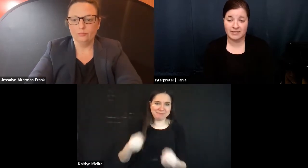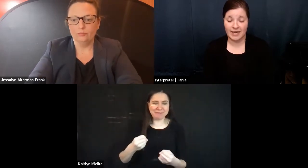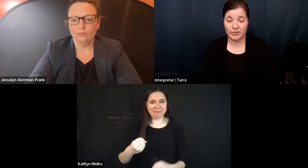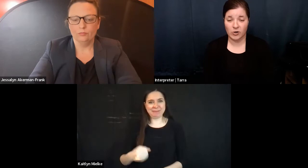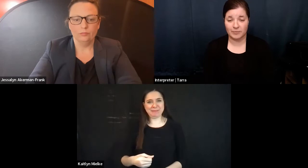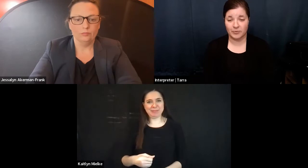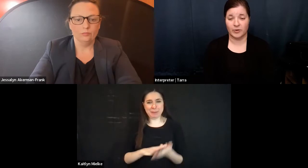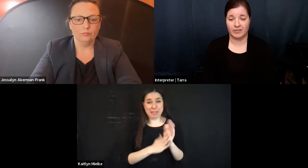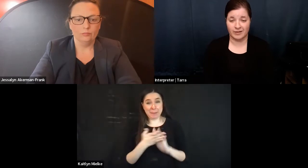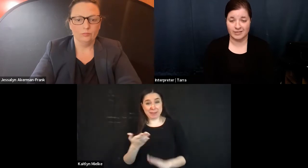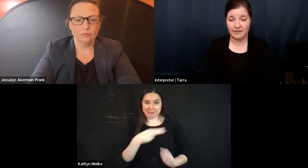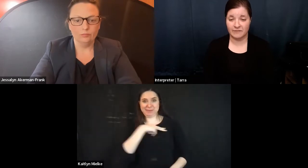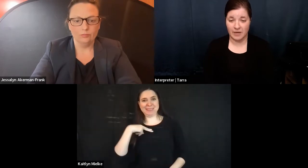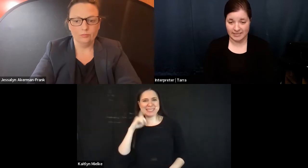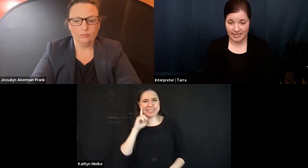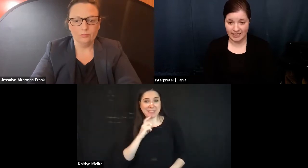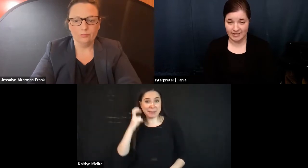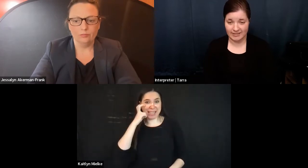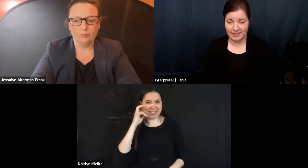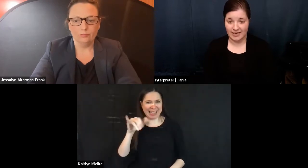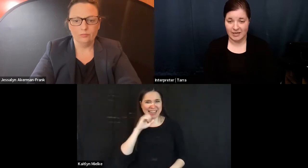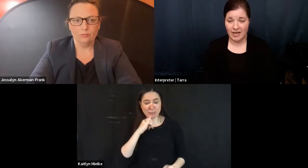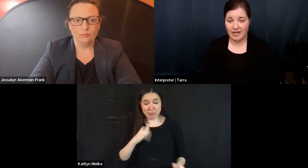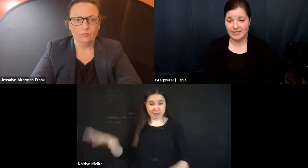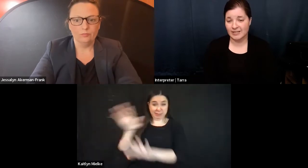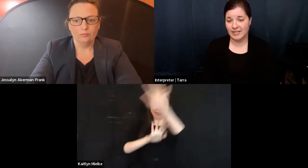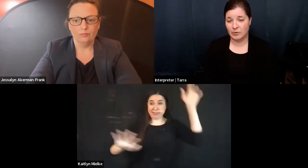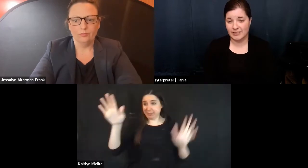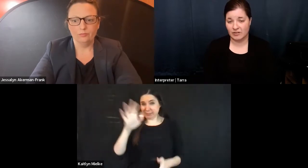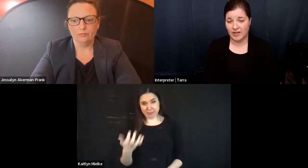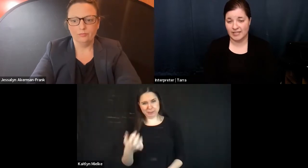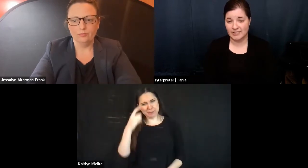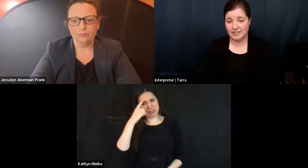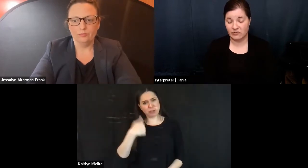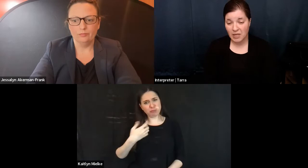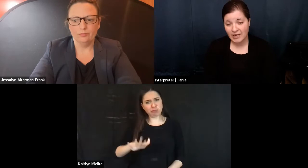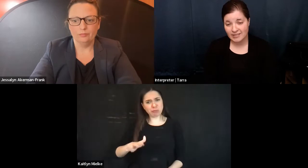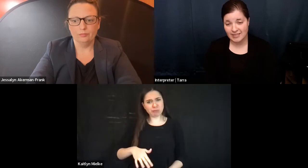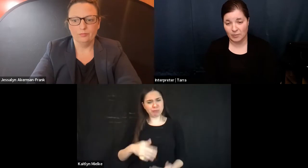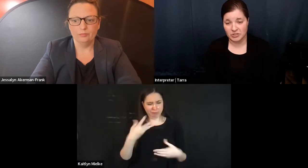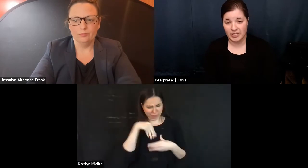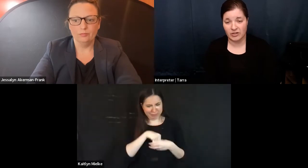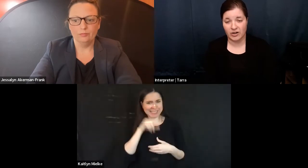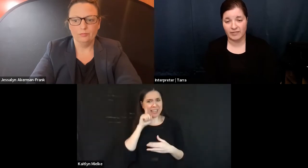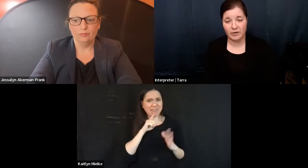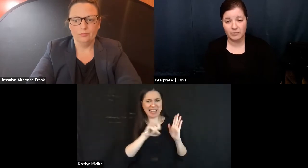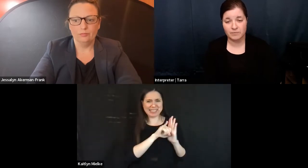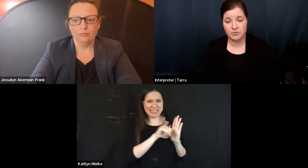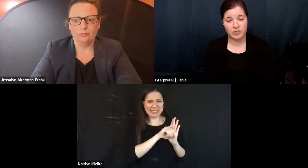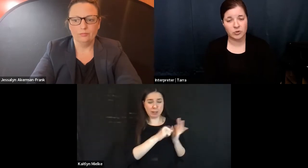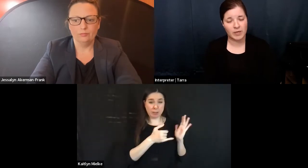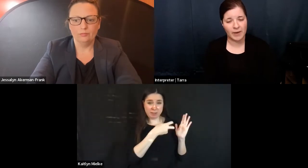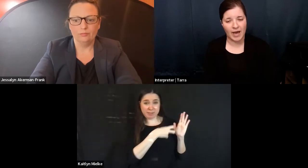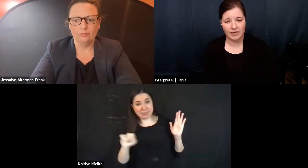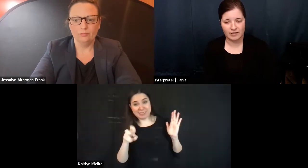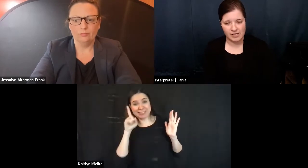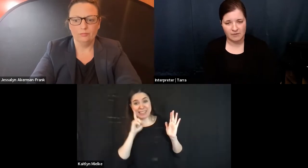20 years old.